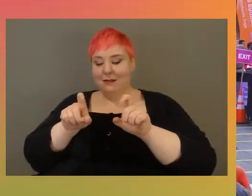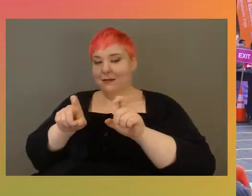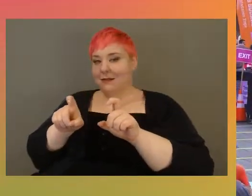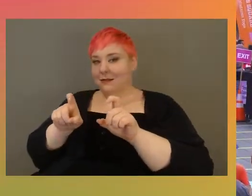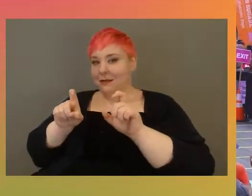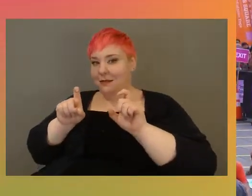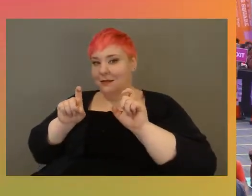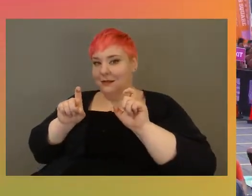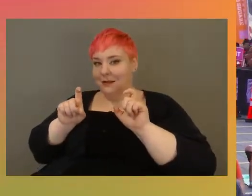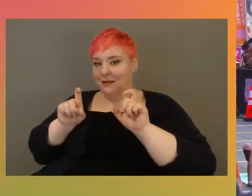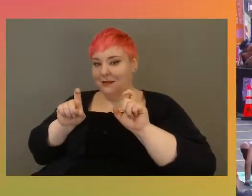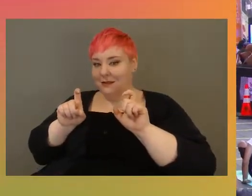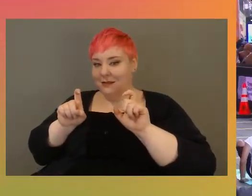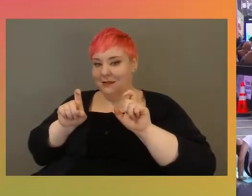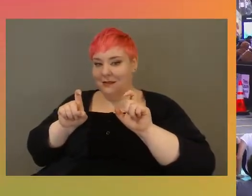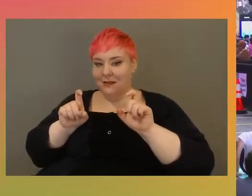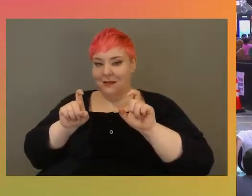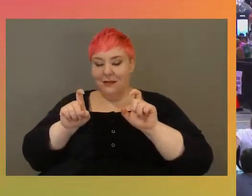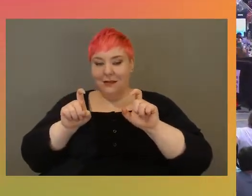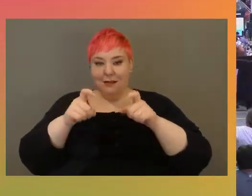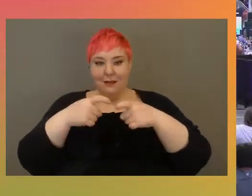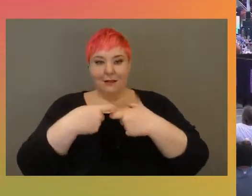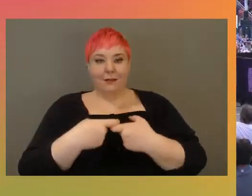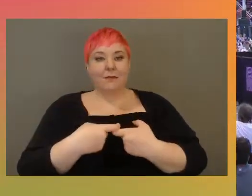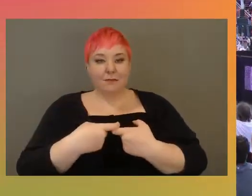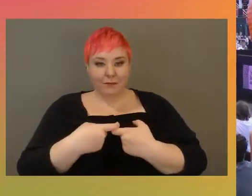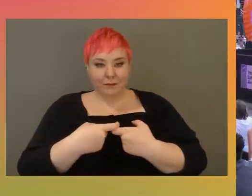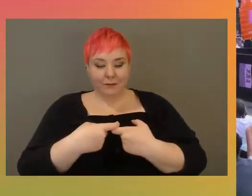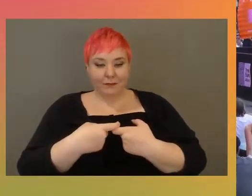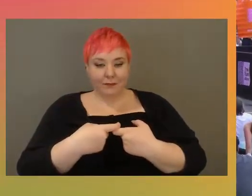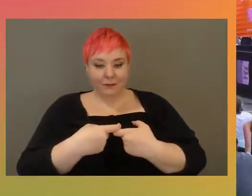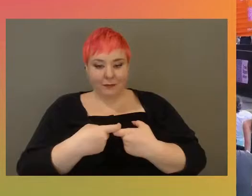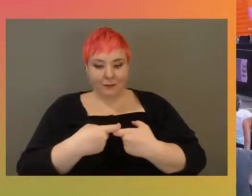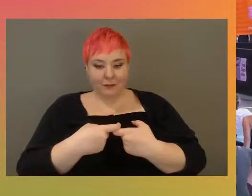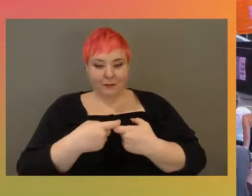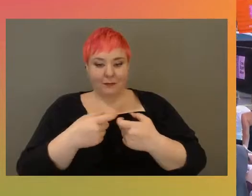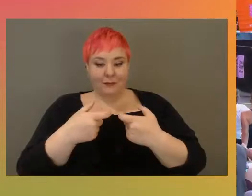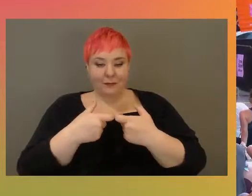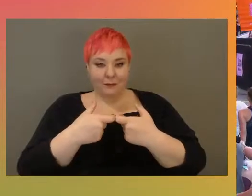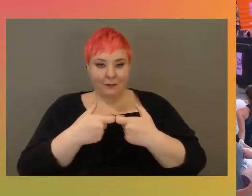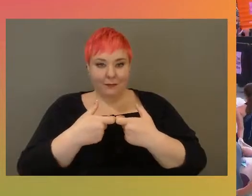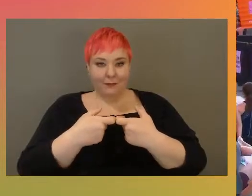FLEX DEFEAT, NEEDS TO THE